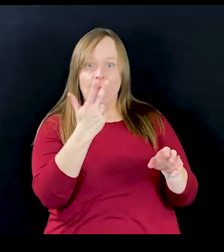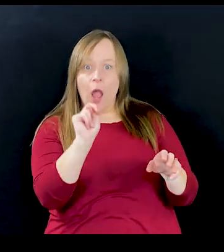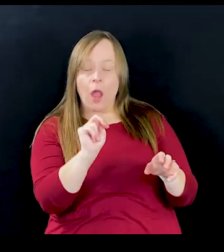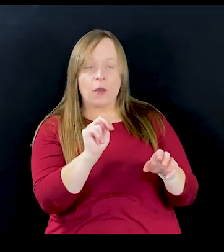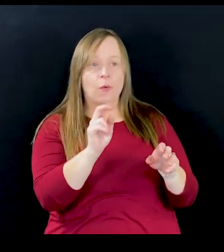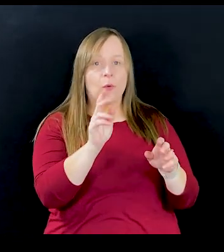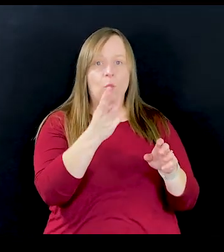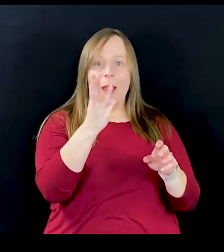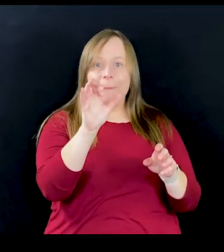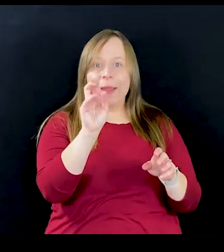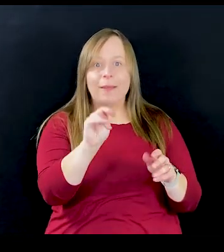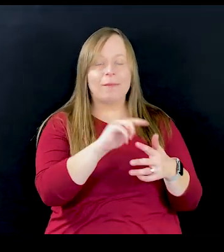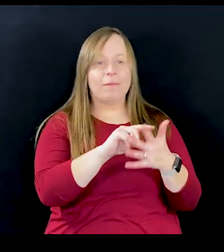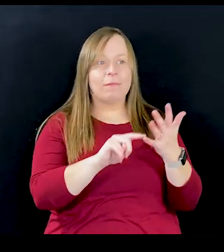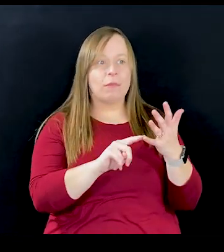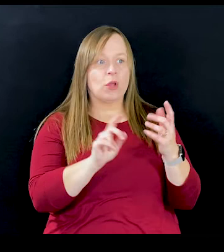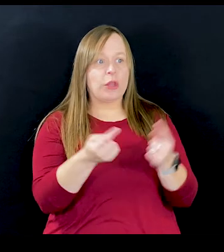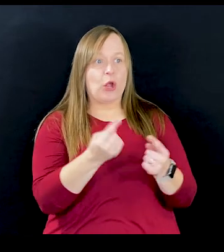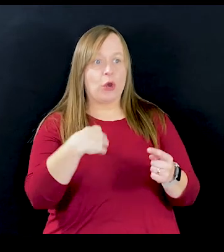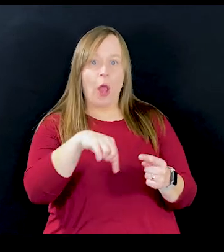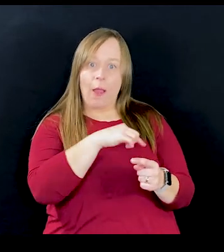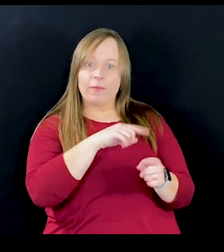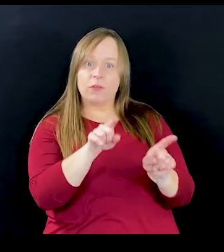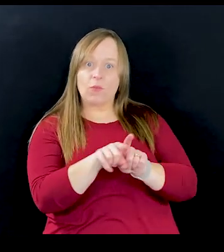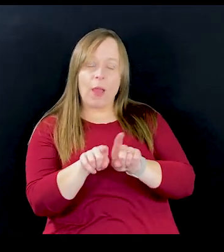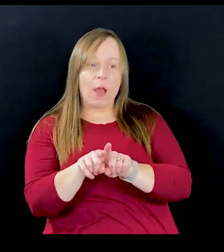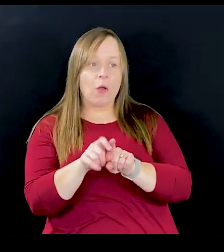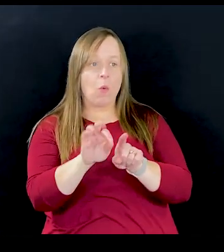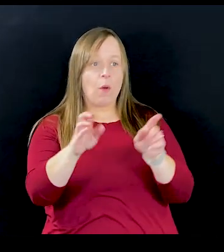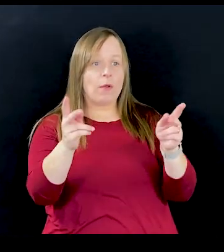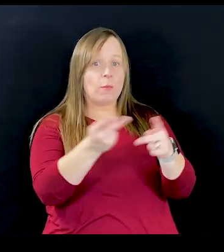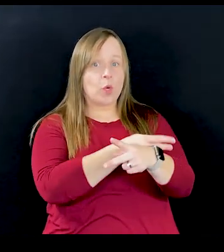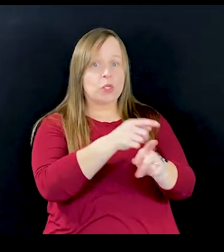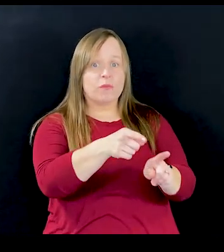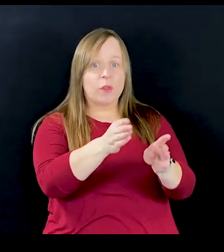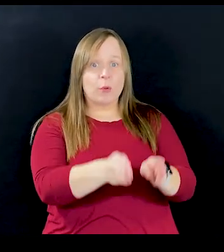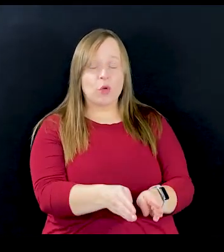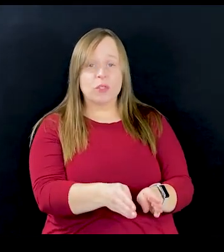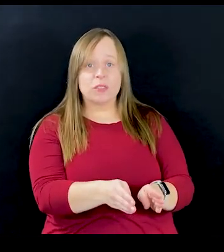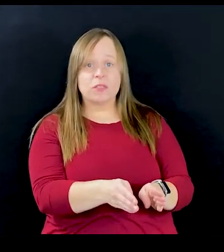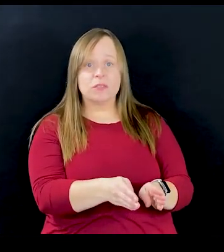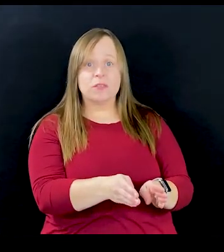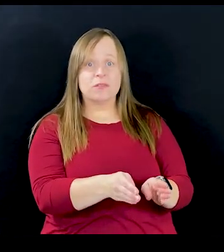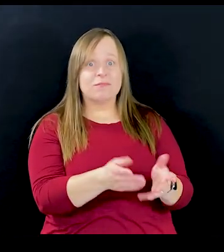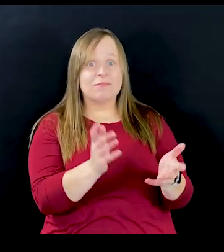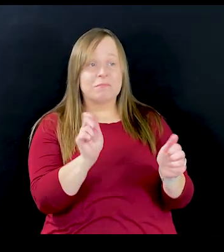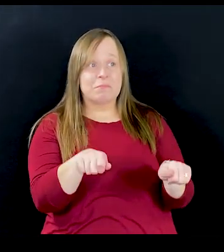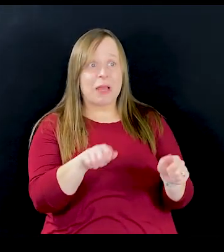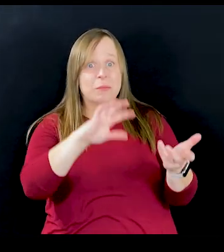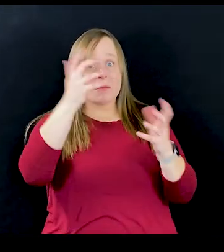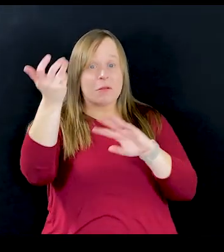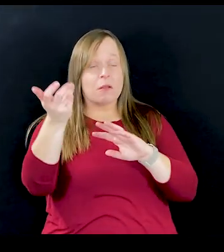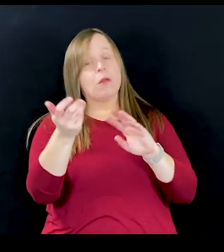Are they in a position to be able to harm us or the person that's being victimized in a way that's going to make matters worse?